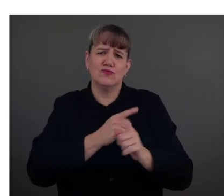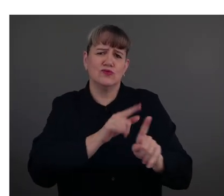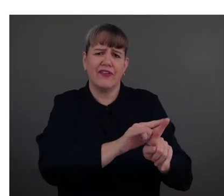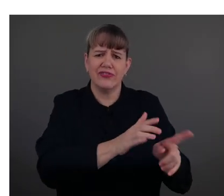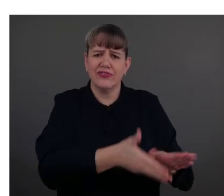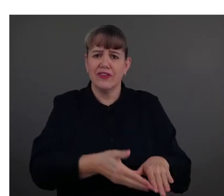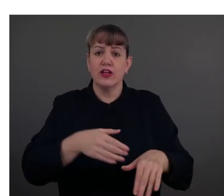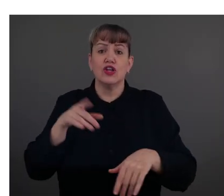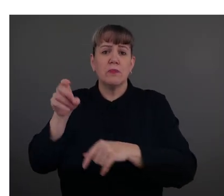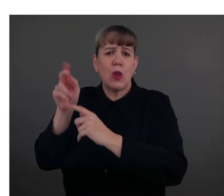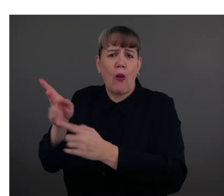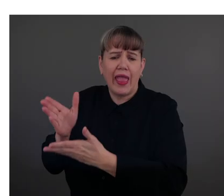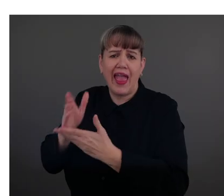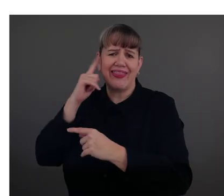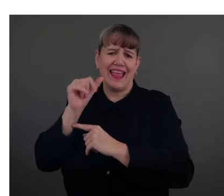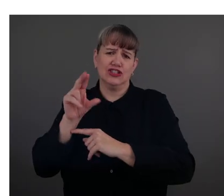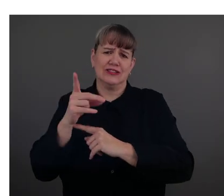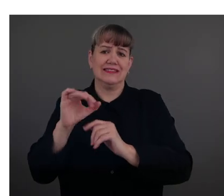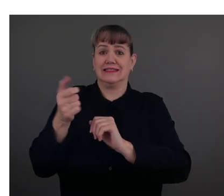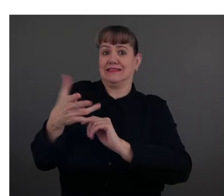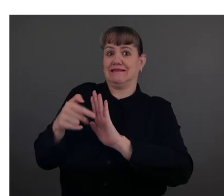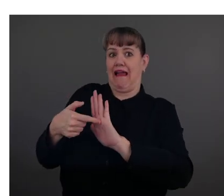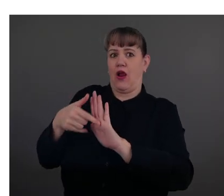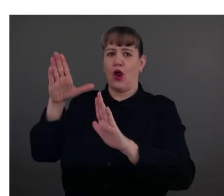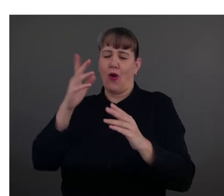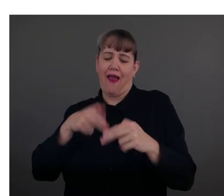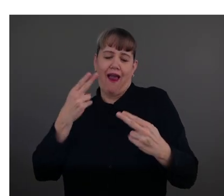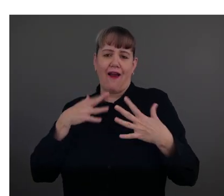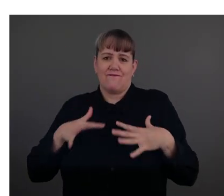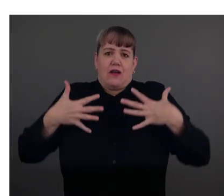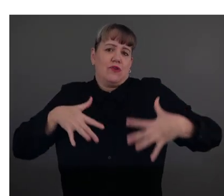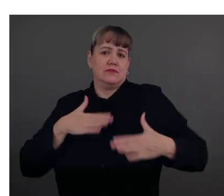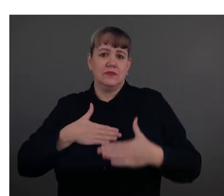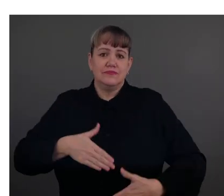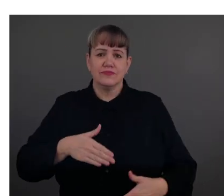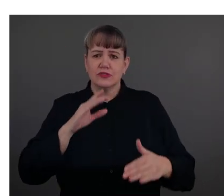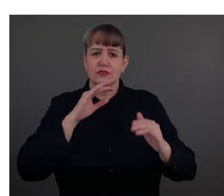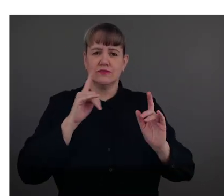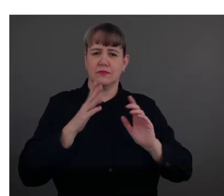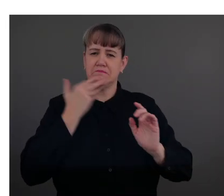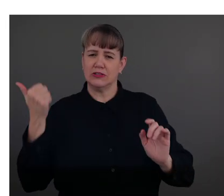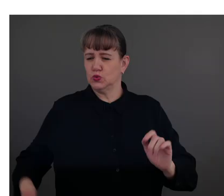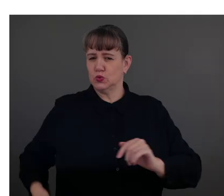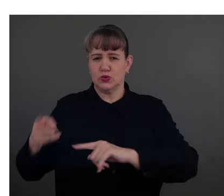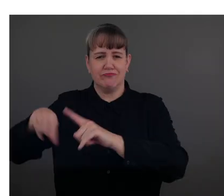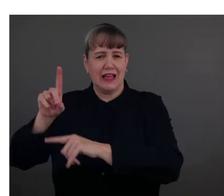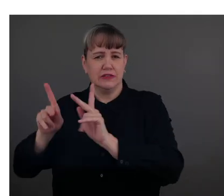You're gonna be okay. I think ADHD is a sign that you're a high vibrational being. We have the best intuition. We can feel things, why before that happen?